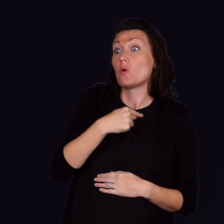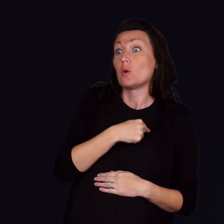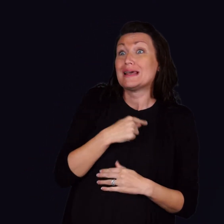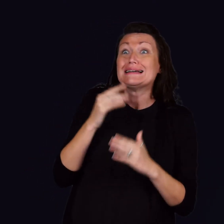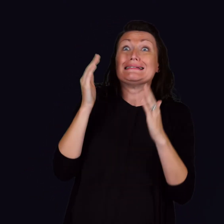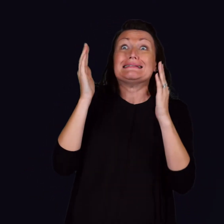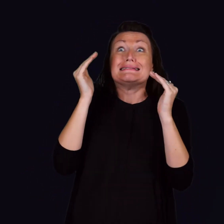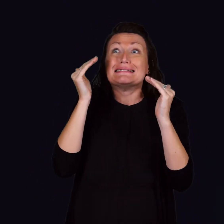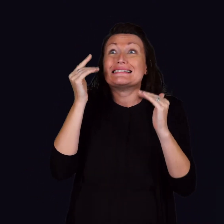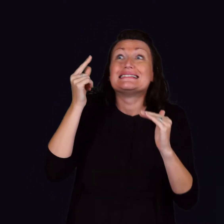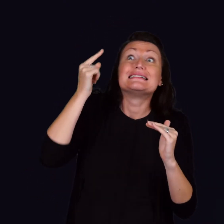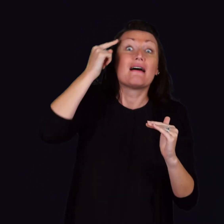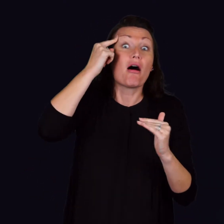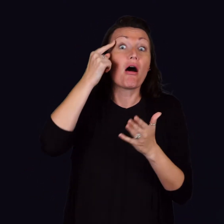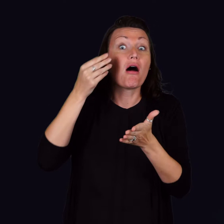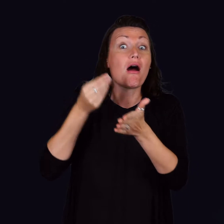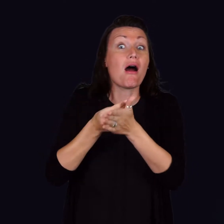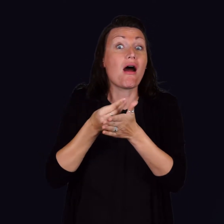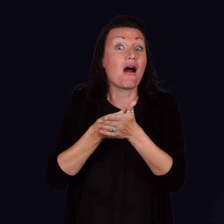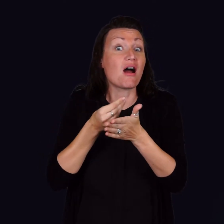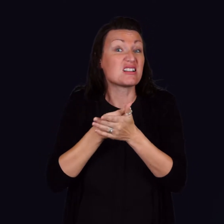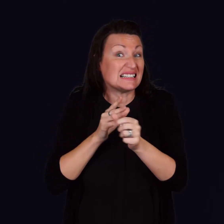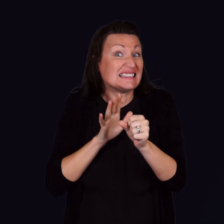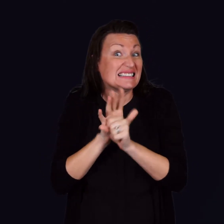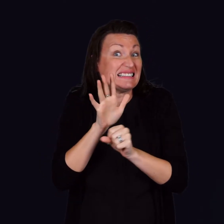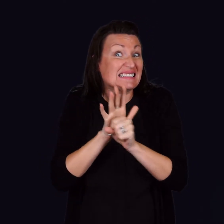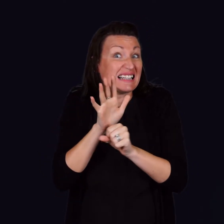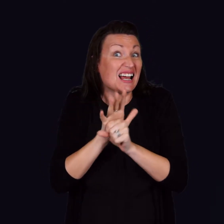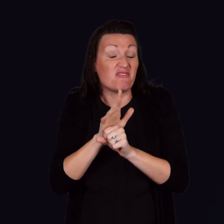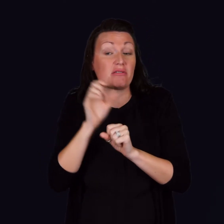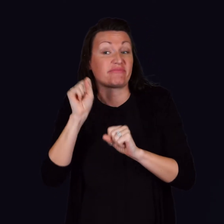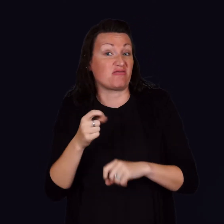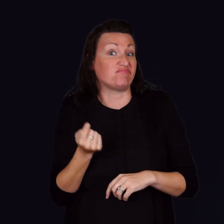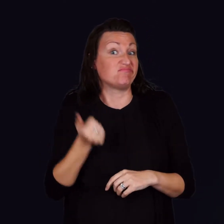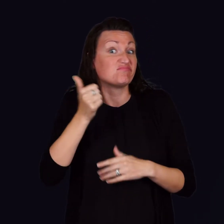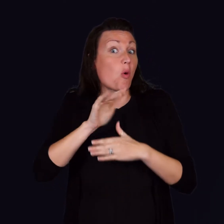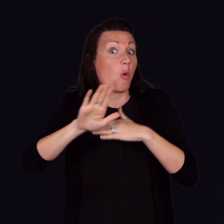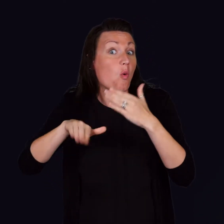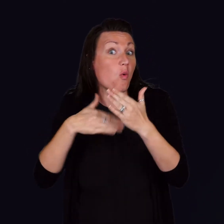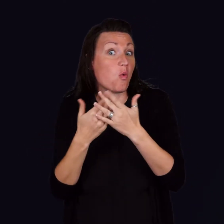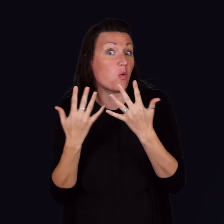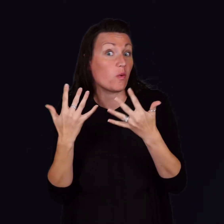We thought that the funds would be used to eliminate